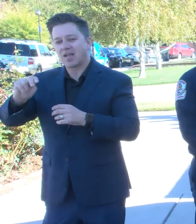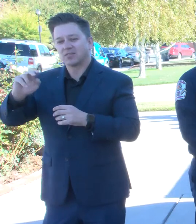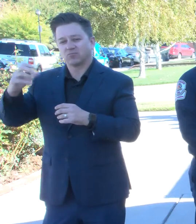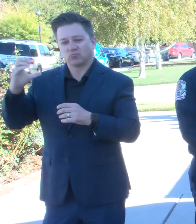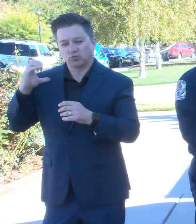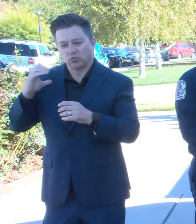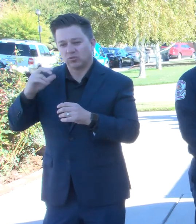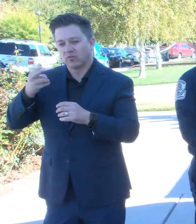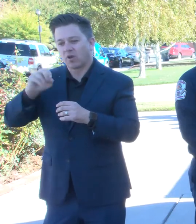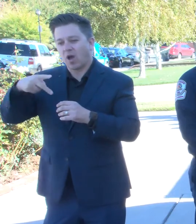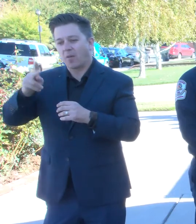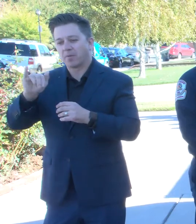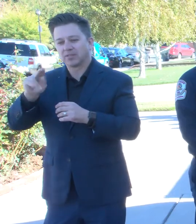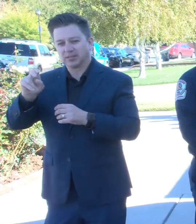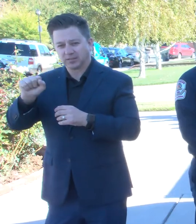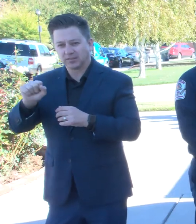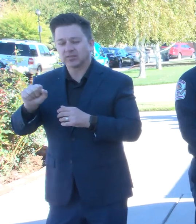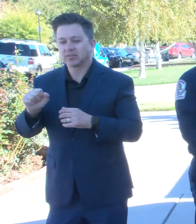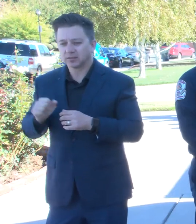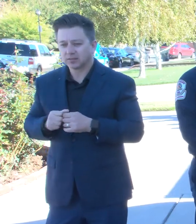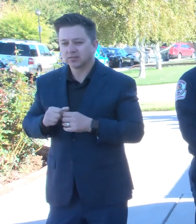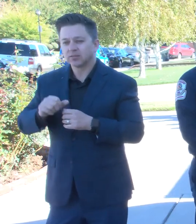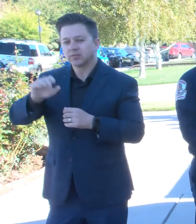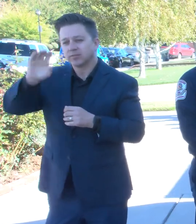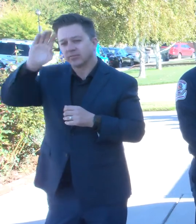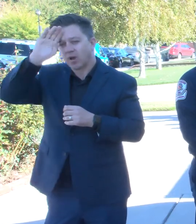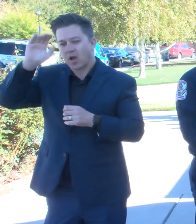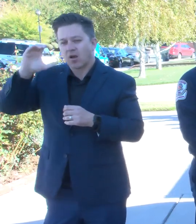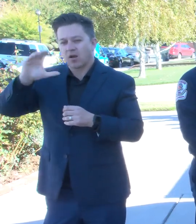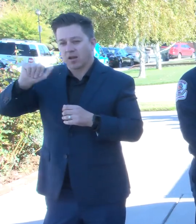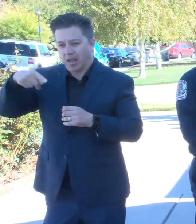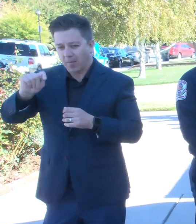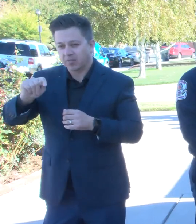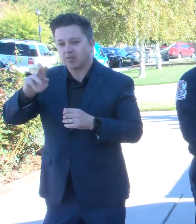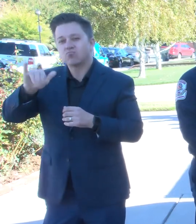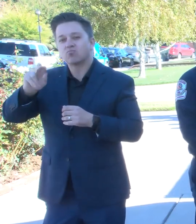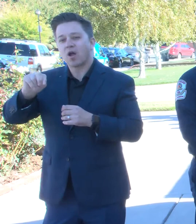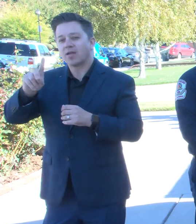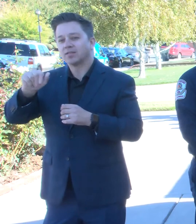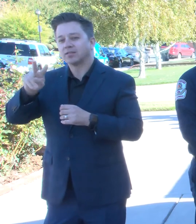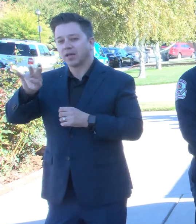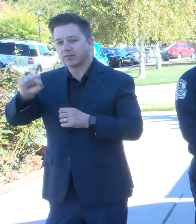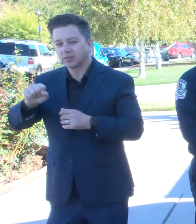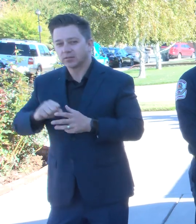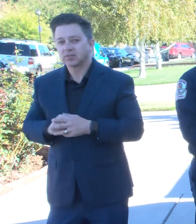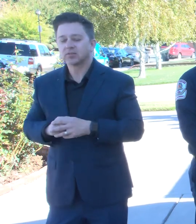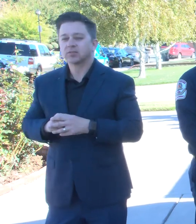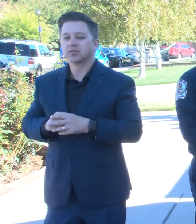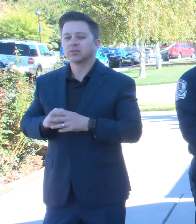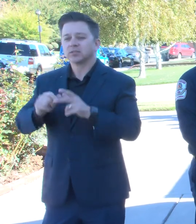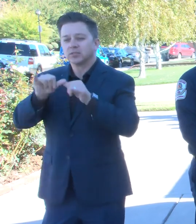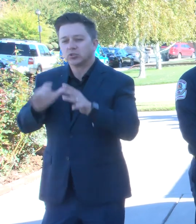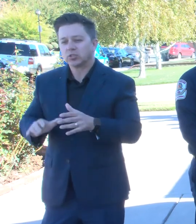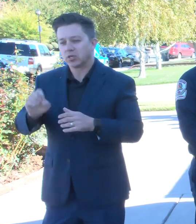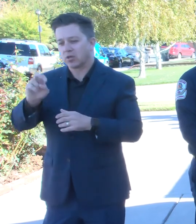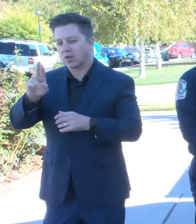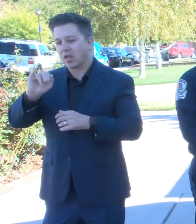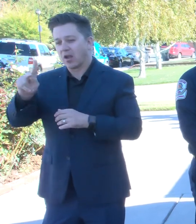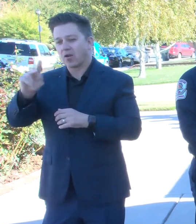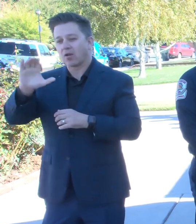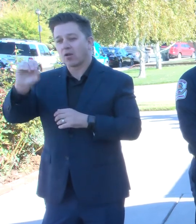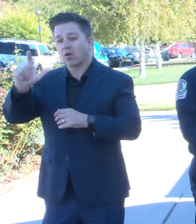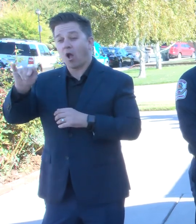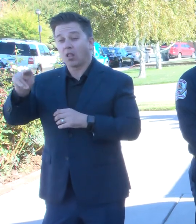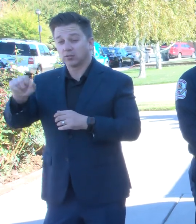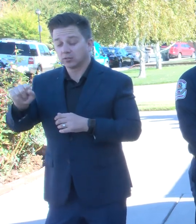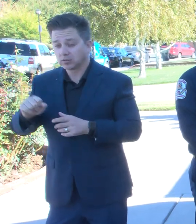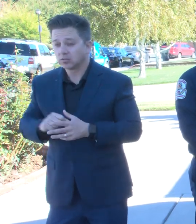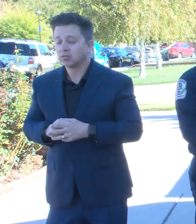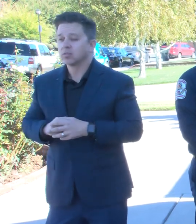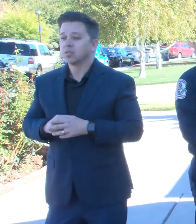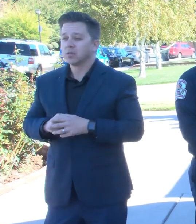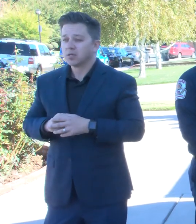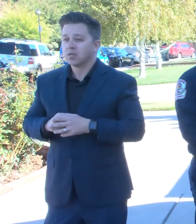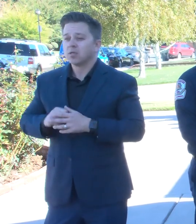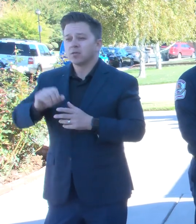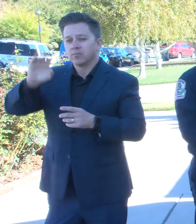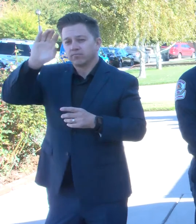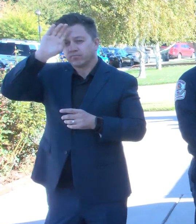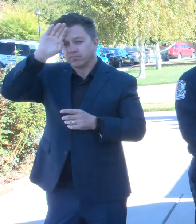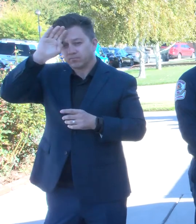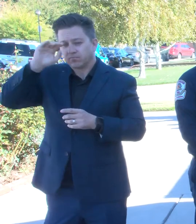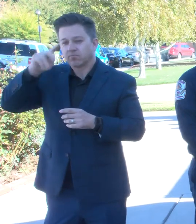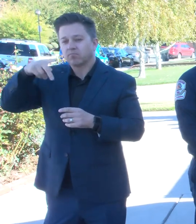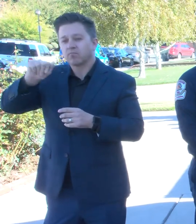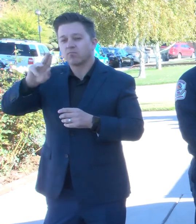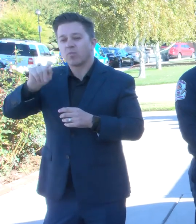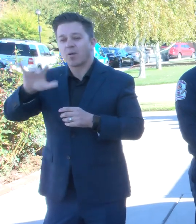hopkins and fire captain brian davis engineer eric collins firefighter paramedic dominic luna